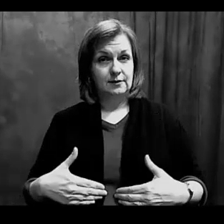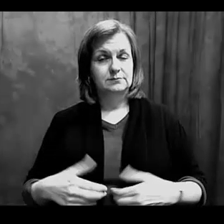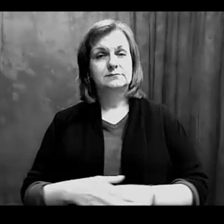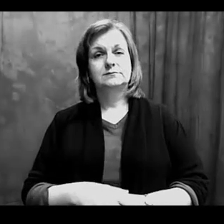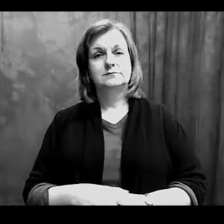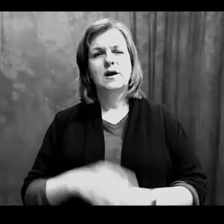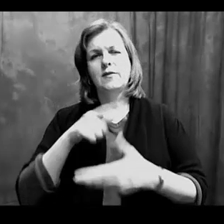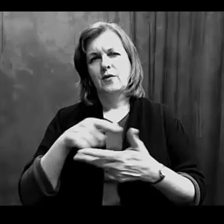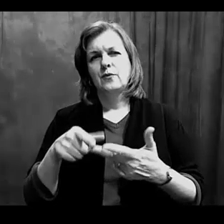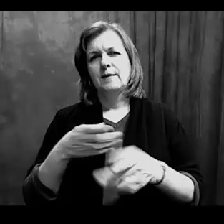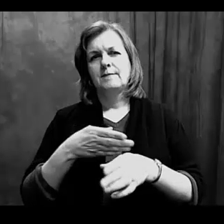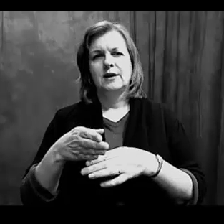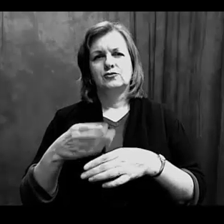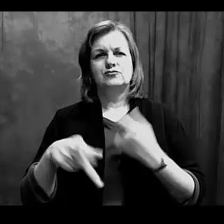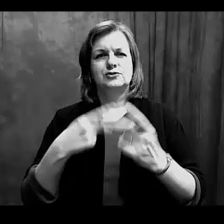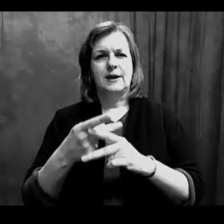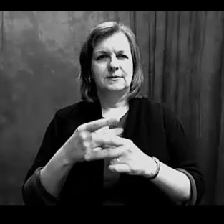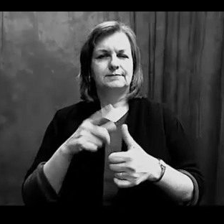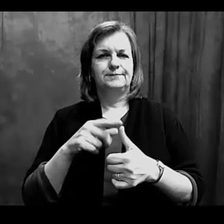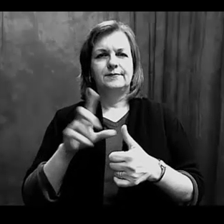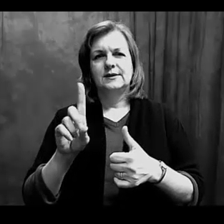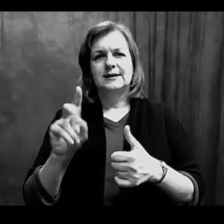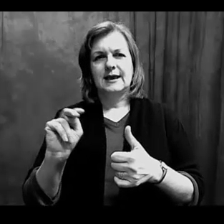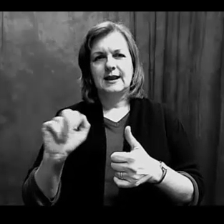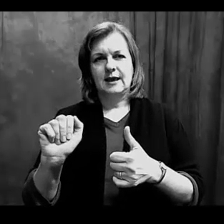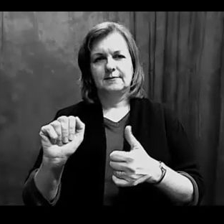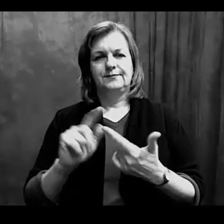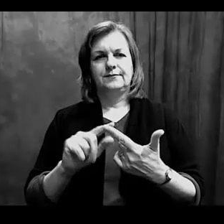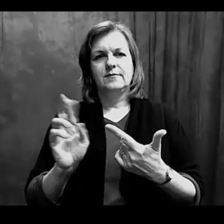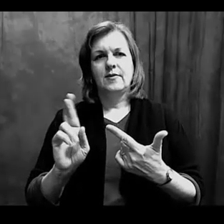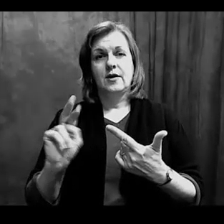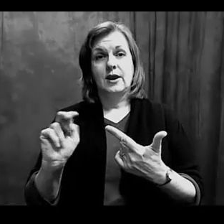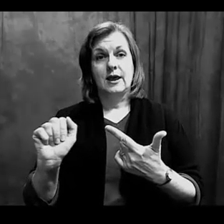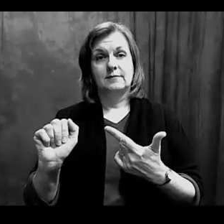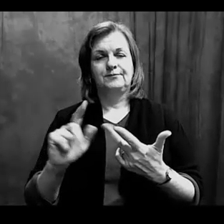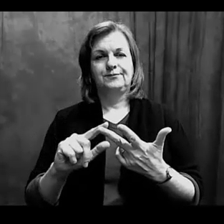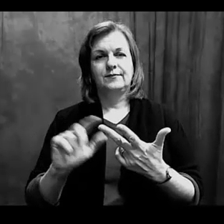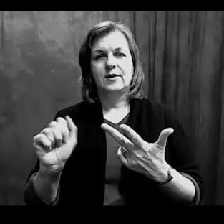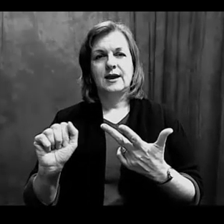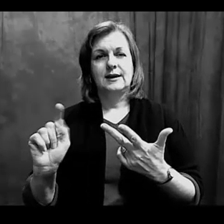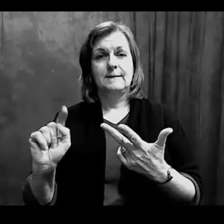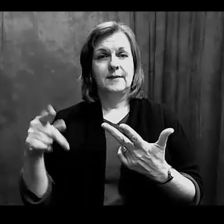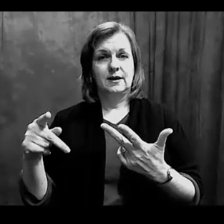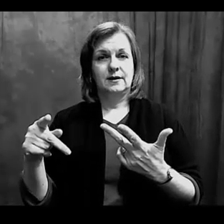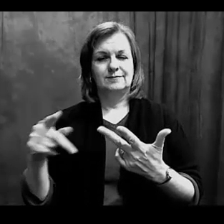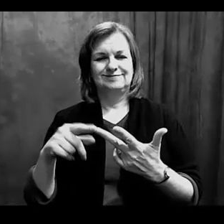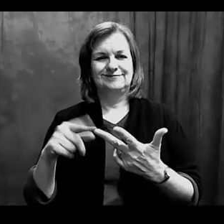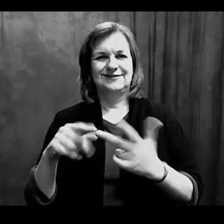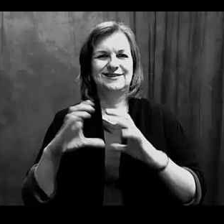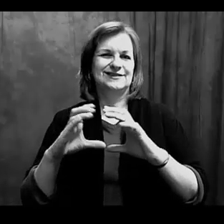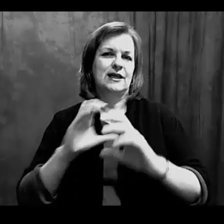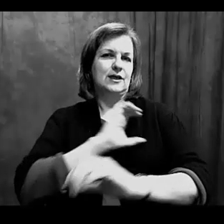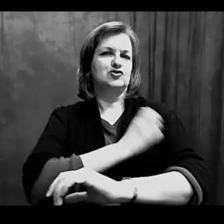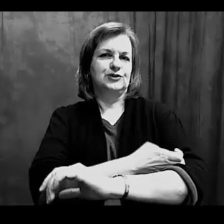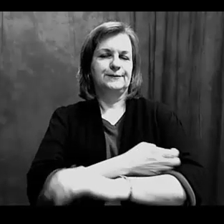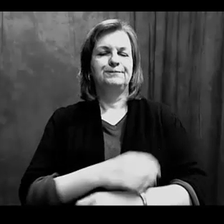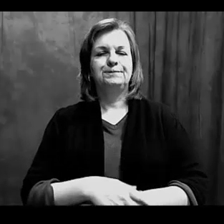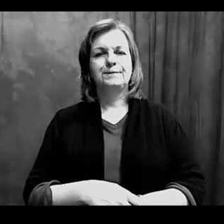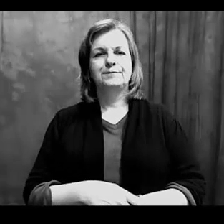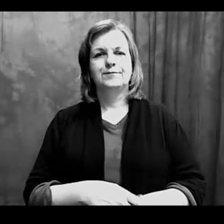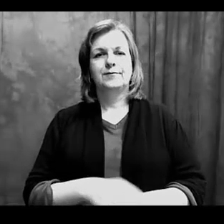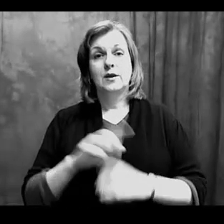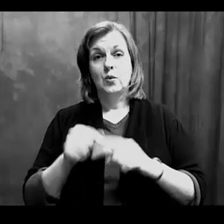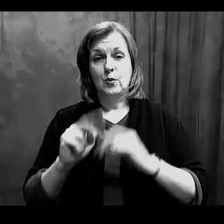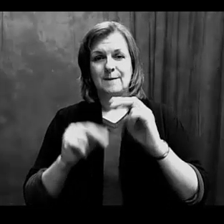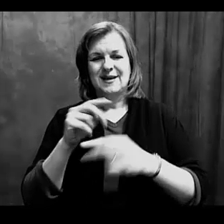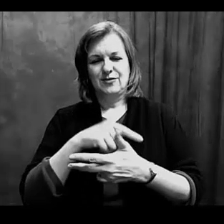the last type of macromolecule we find in you and we see this in really three major forms in you -- we see DNA